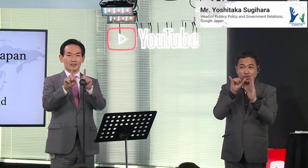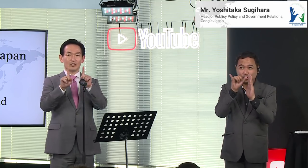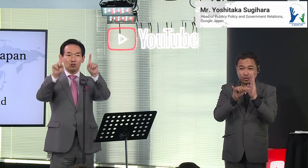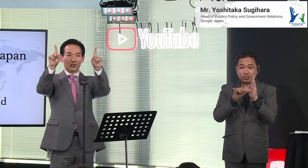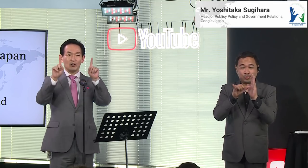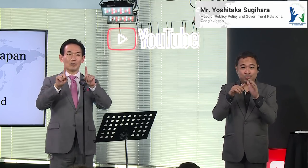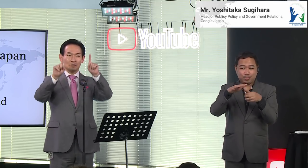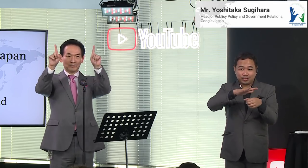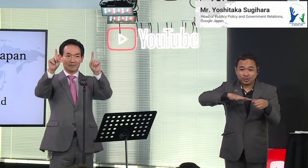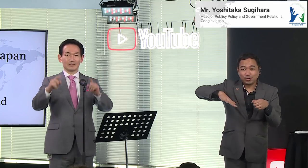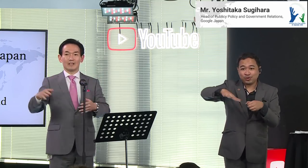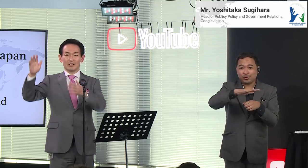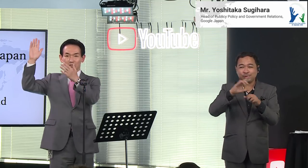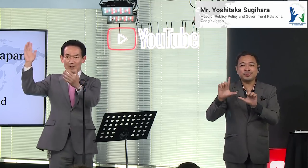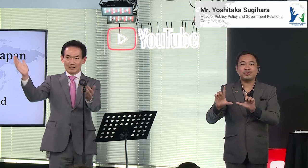Hello.